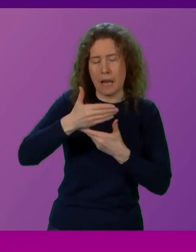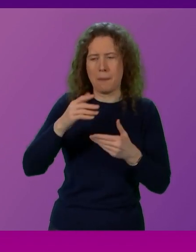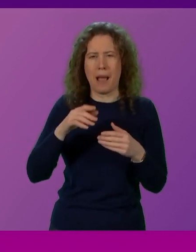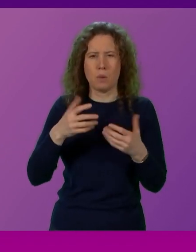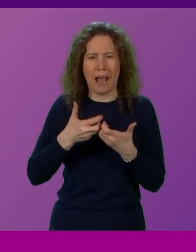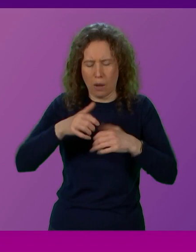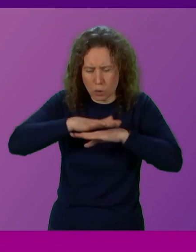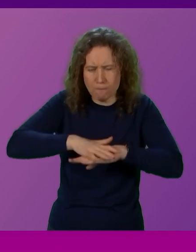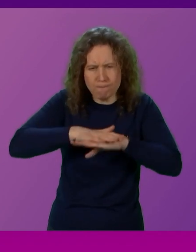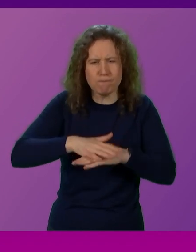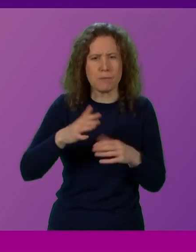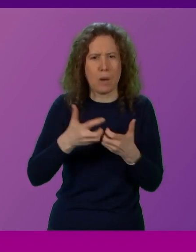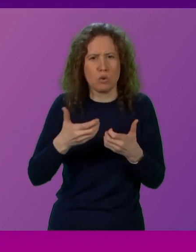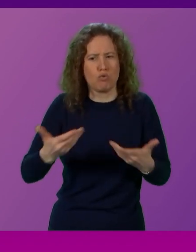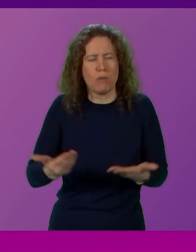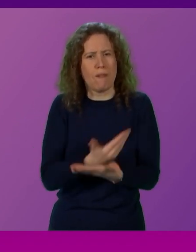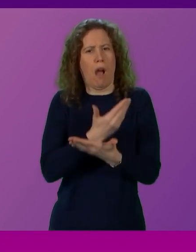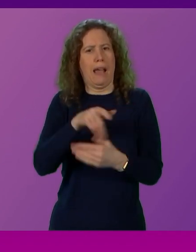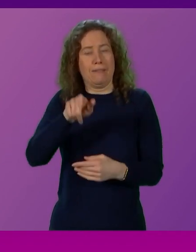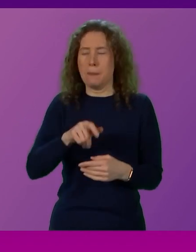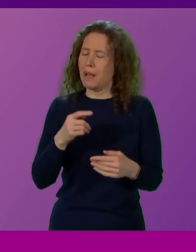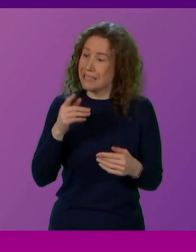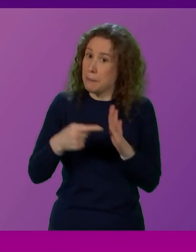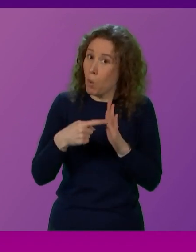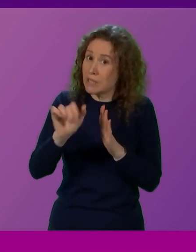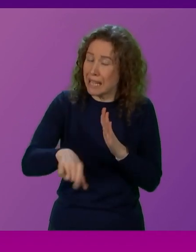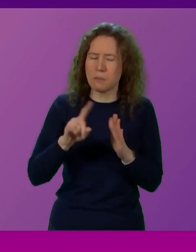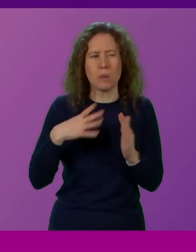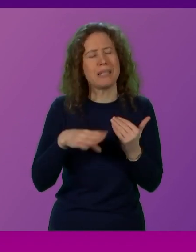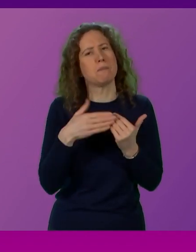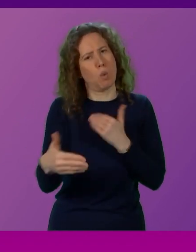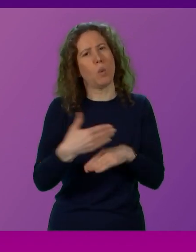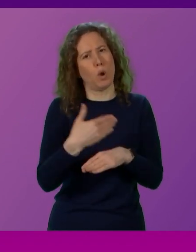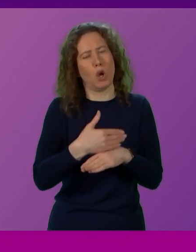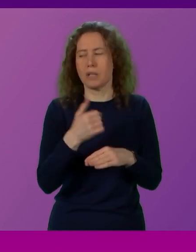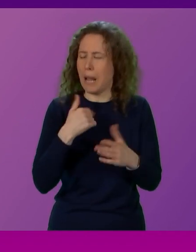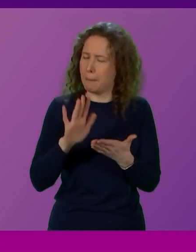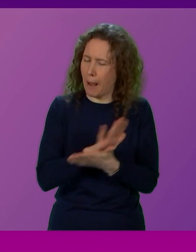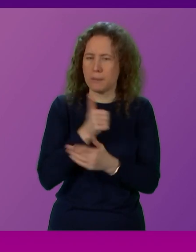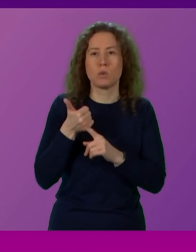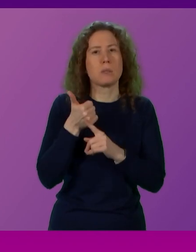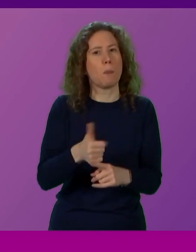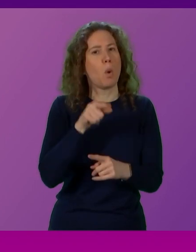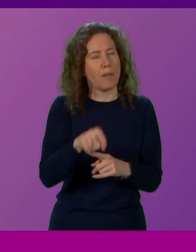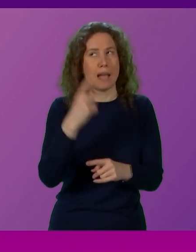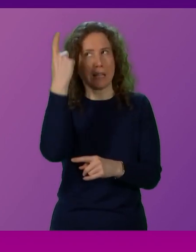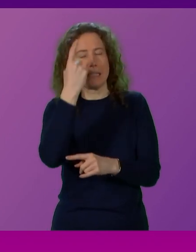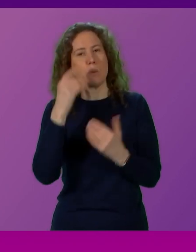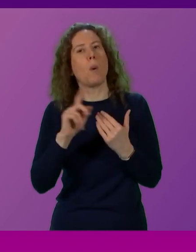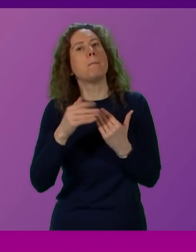That is important, but there is more work that we can all do collectively. I am happy to give my support to that and to consider what more the Scottish Government